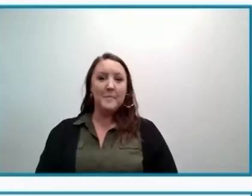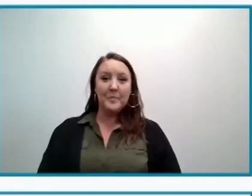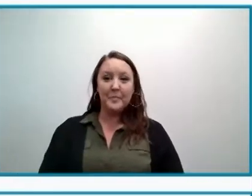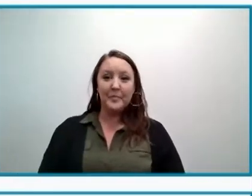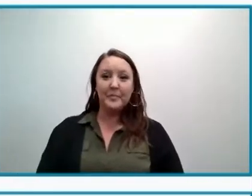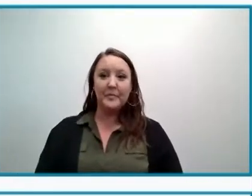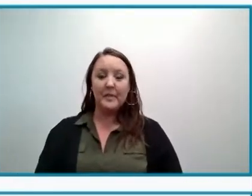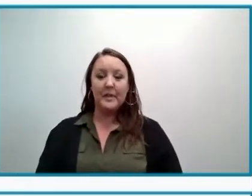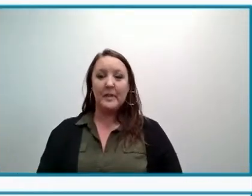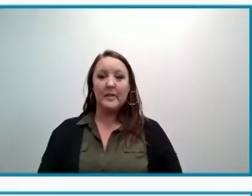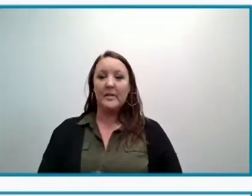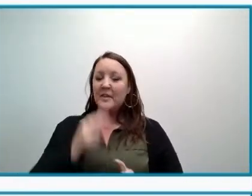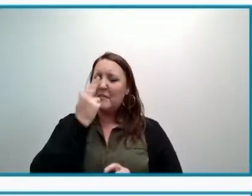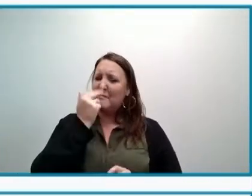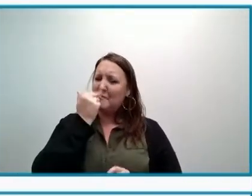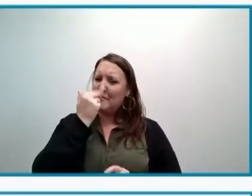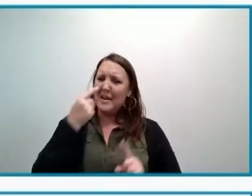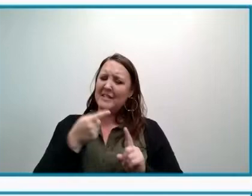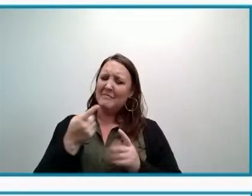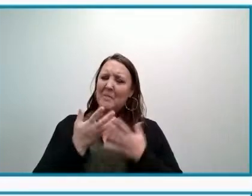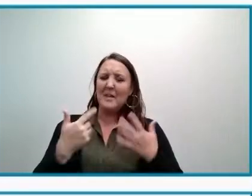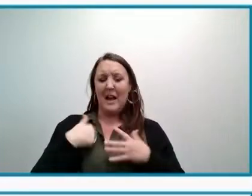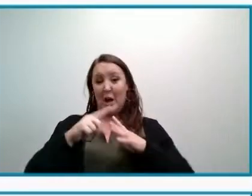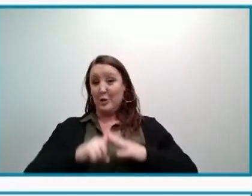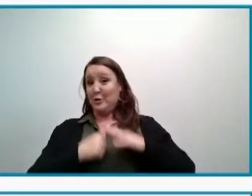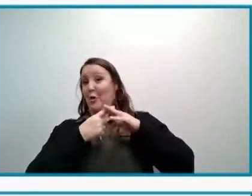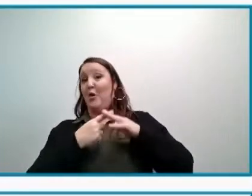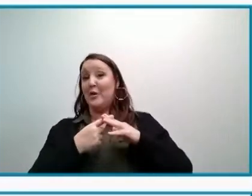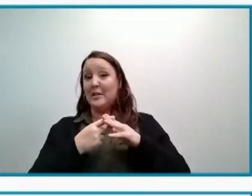the funny thing is that I started out as one of those community partners,